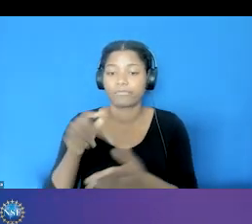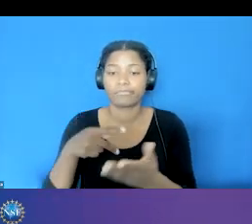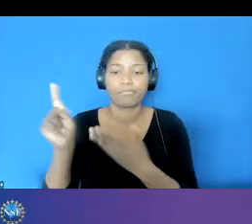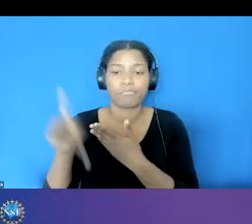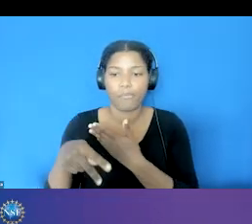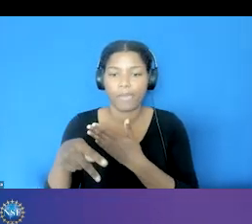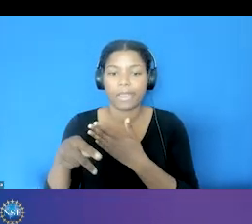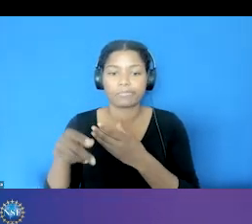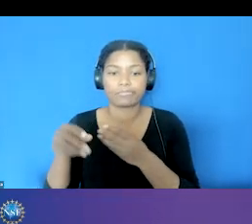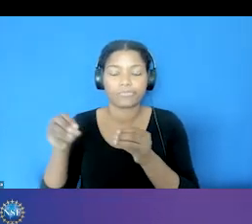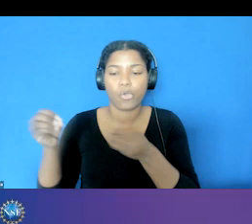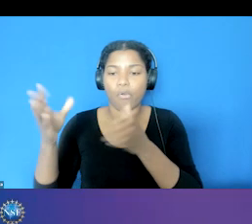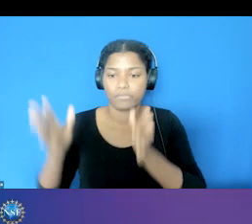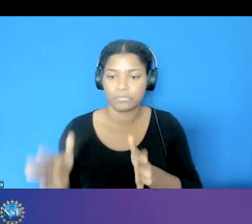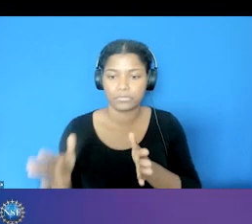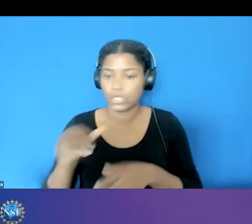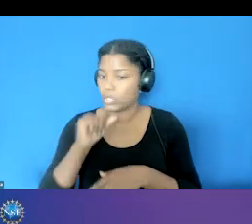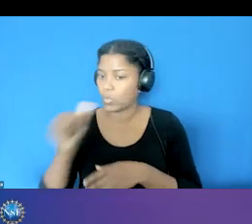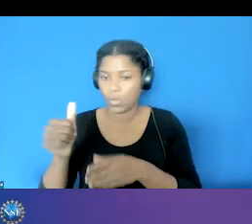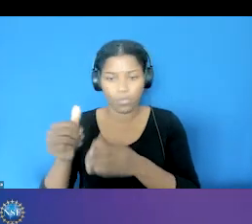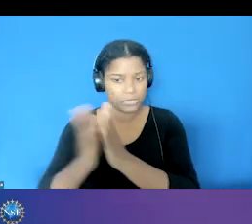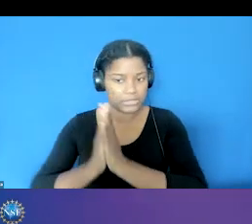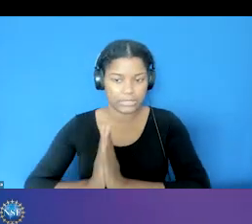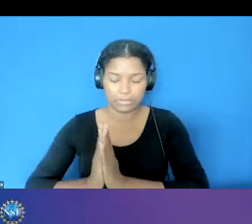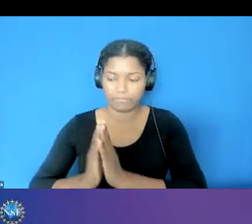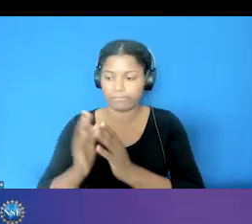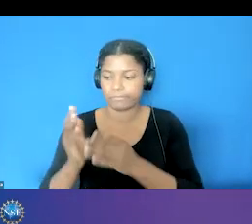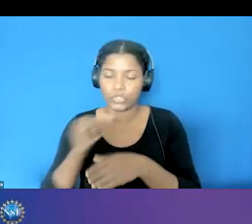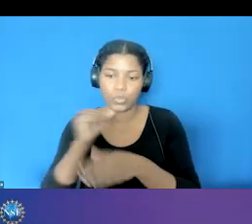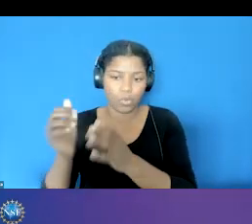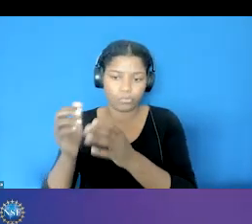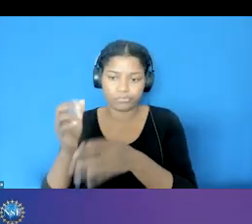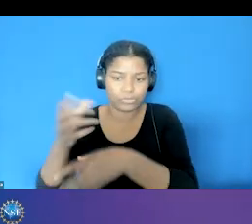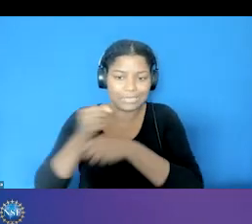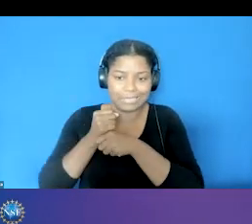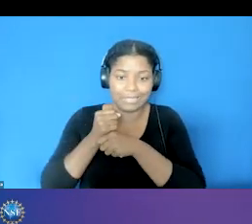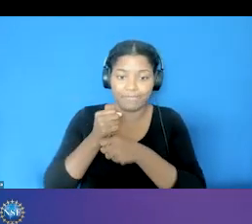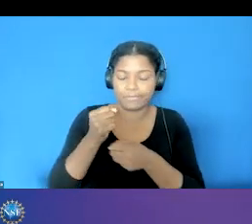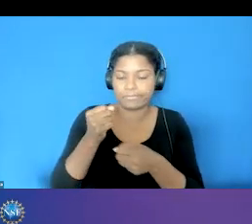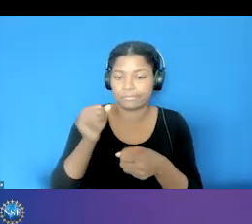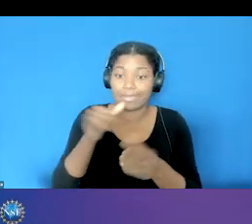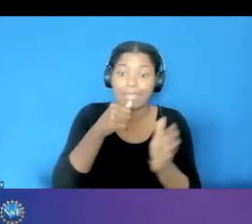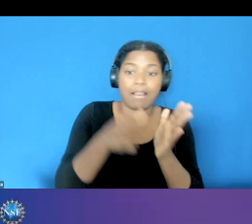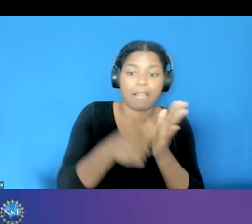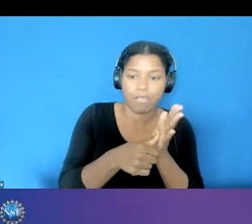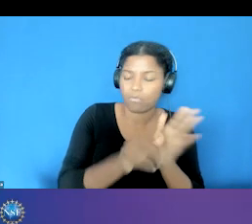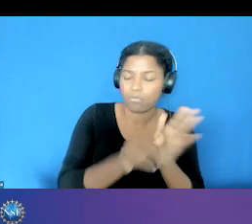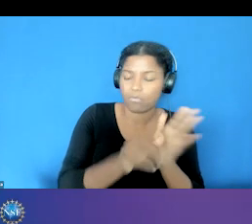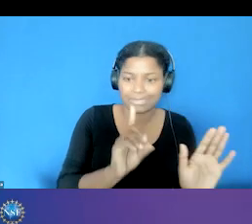You will not receive a formal amendment letter from DGA because DGA does not approve it. Your program officer approves it.